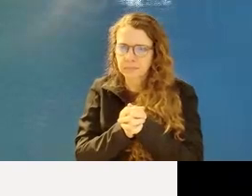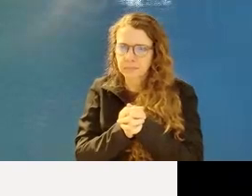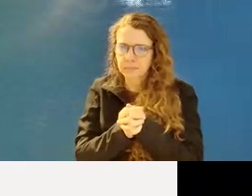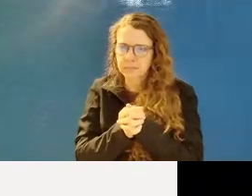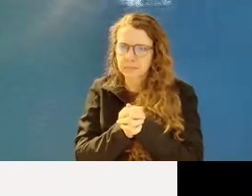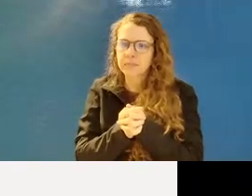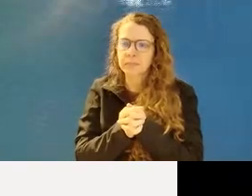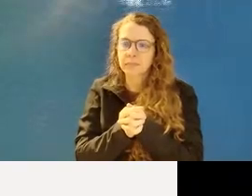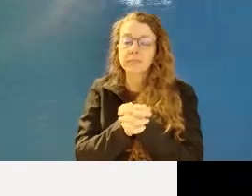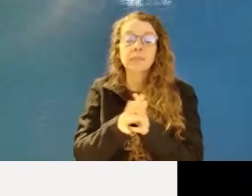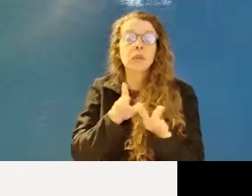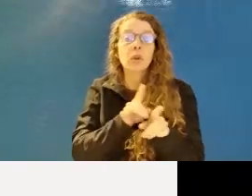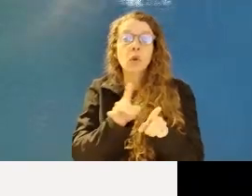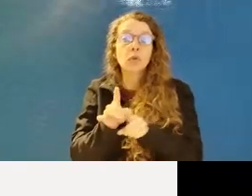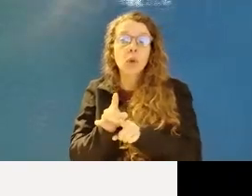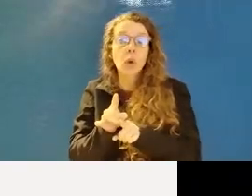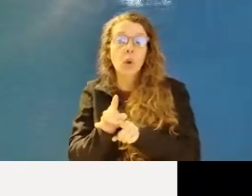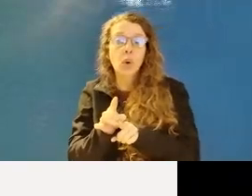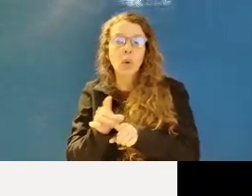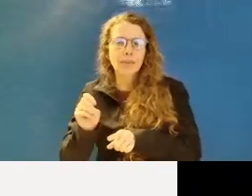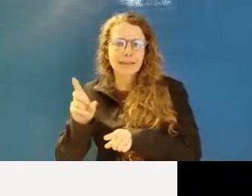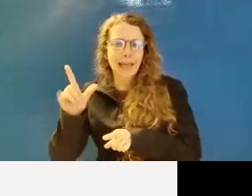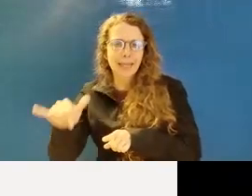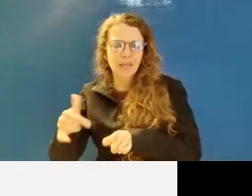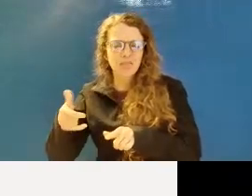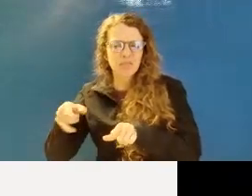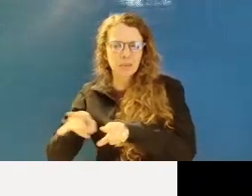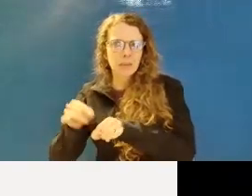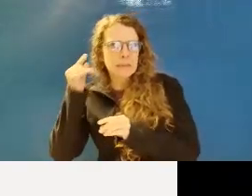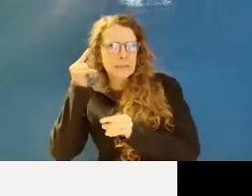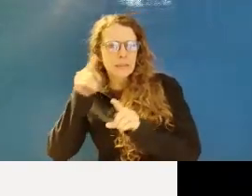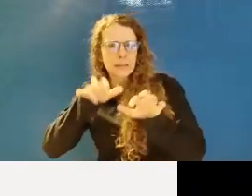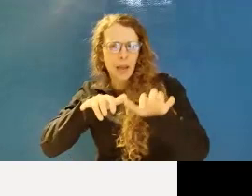And then, while you're thinking of questions or typing questions, just to give you